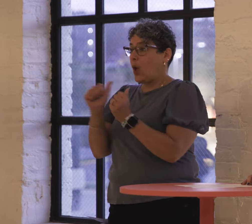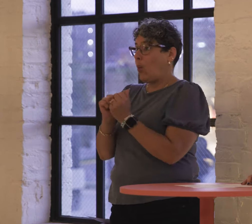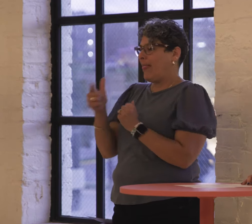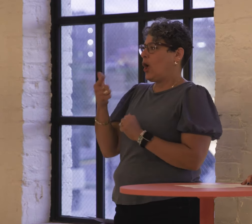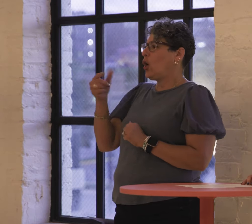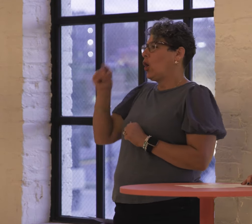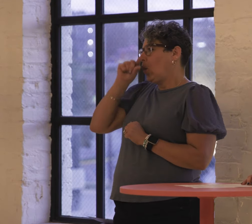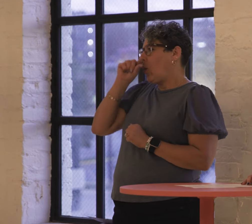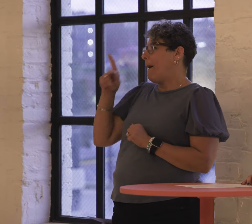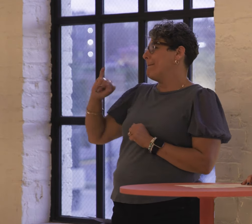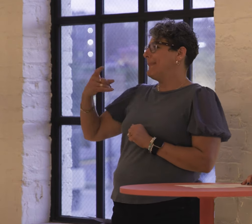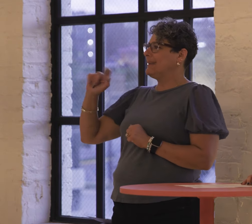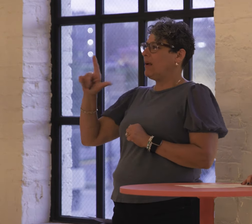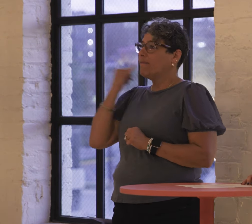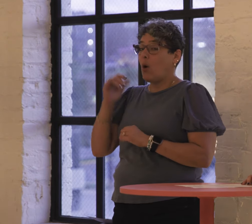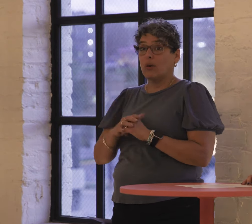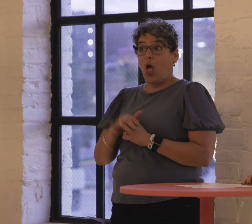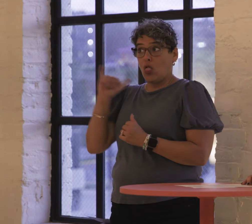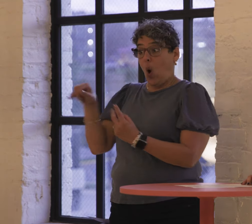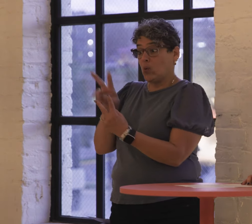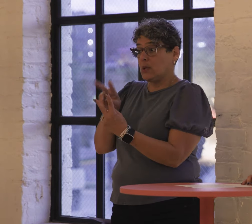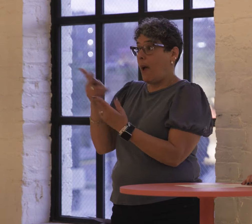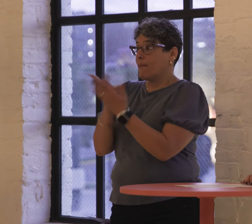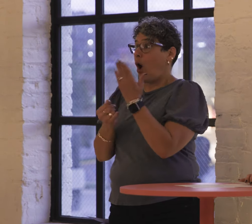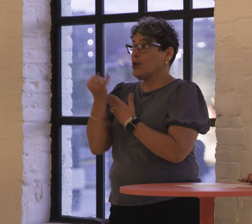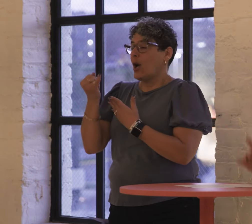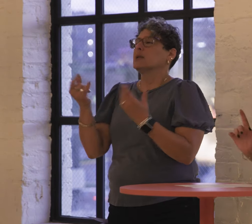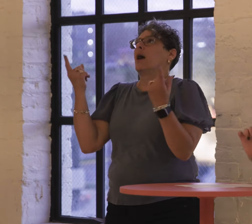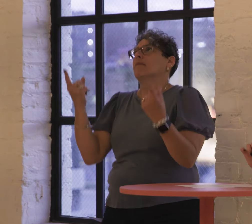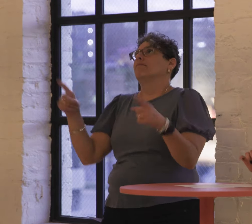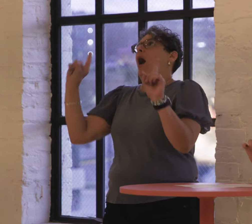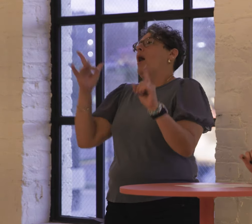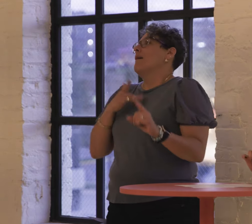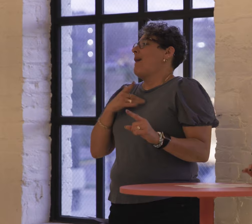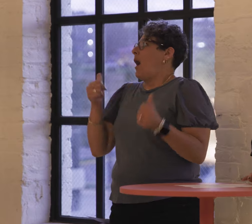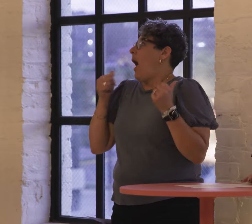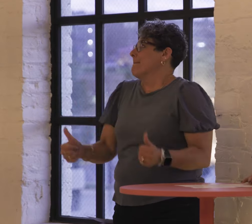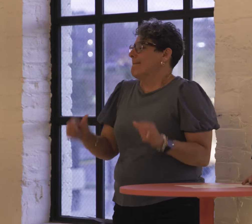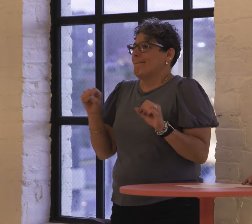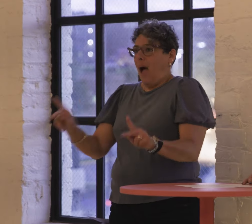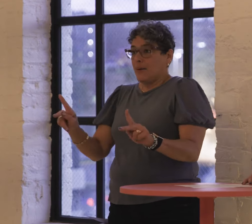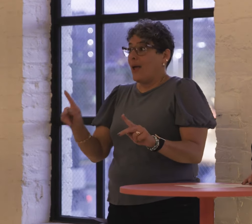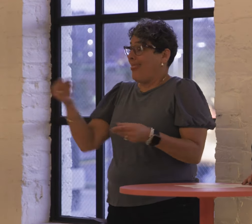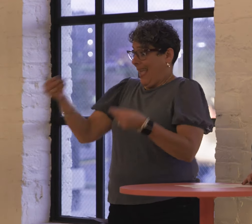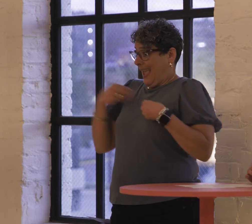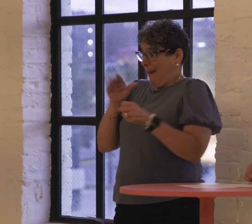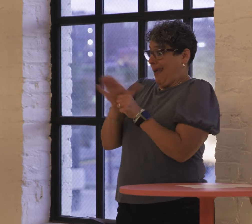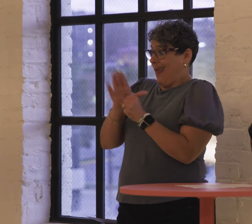These two projects were life changing for me, with checks enough- sorry- with checks enough for about two years of rent in parts of Omaha.